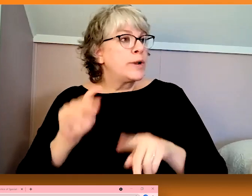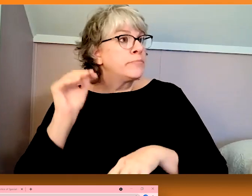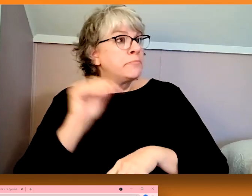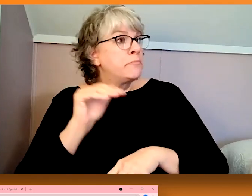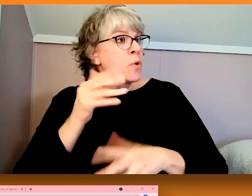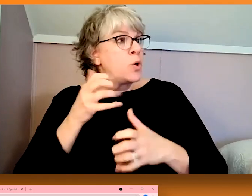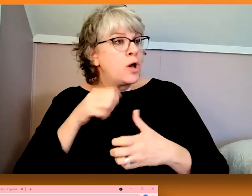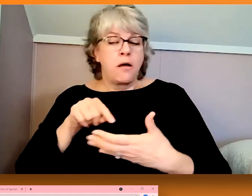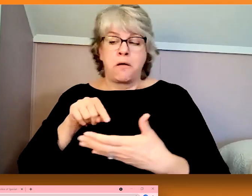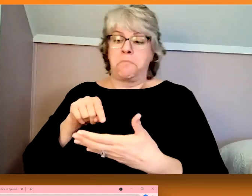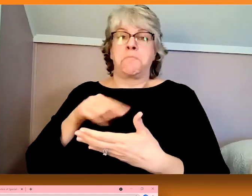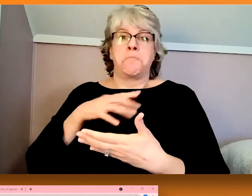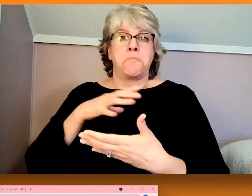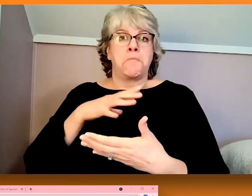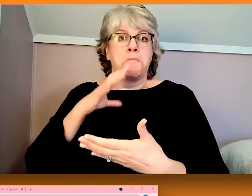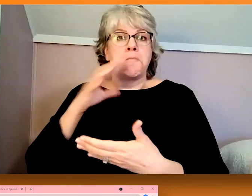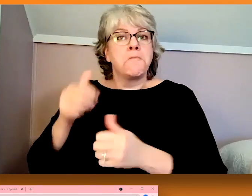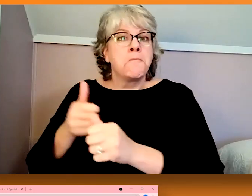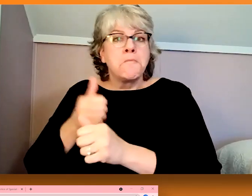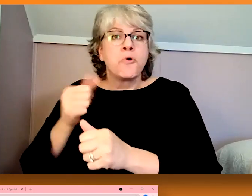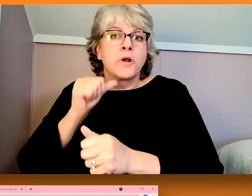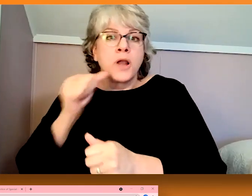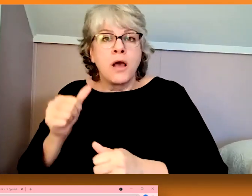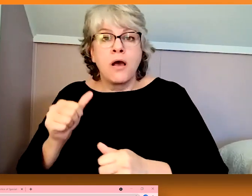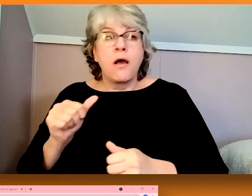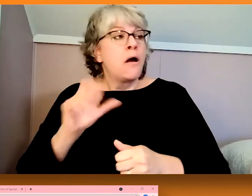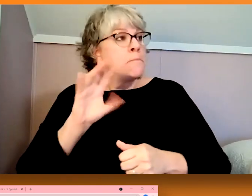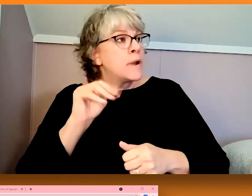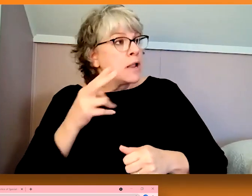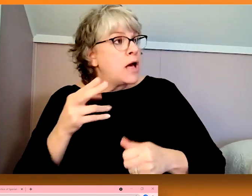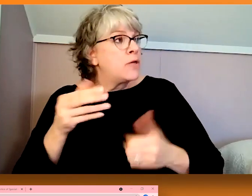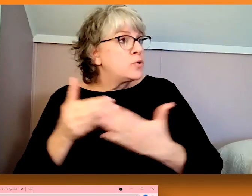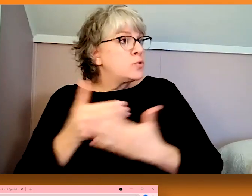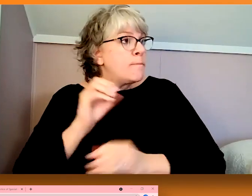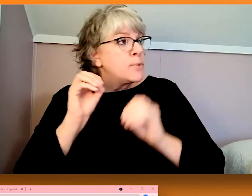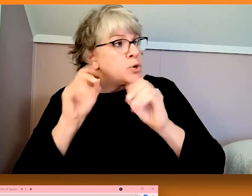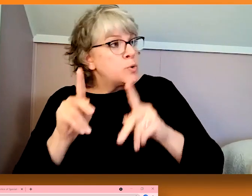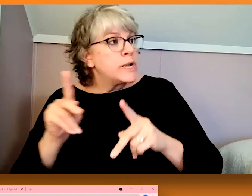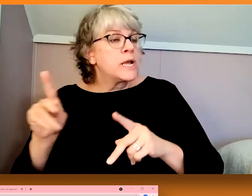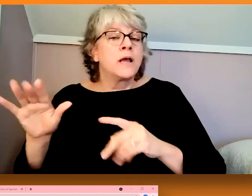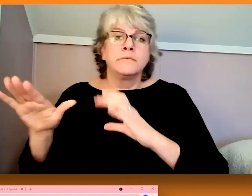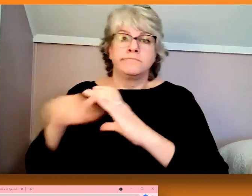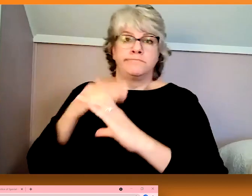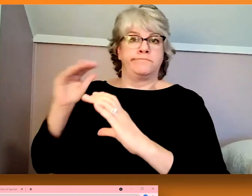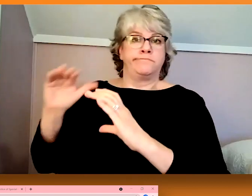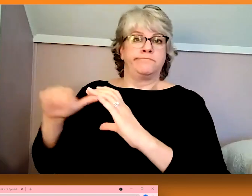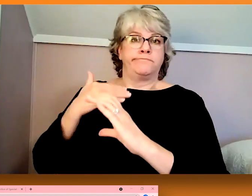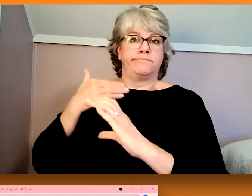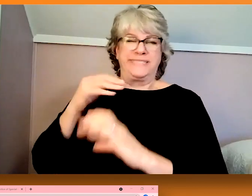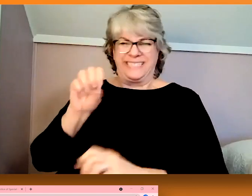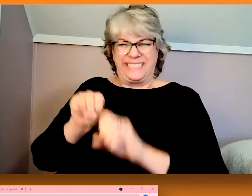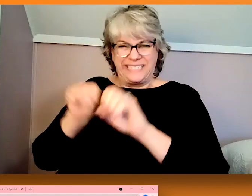you might want to look at" or "a new mental health opportunity you might want to look at." That's what's really key.